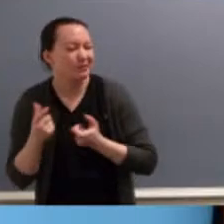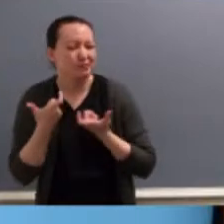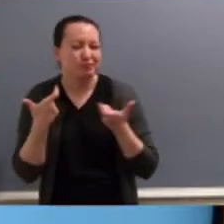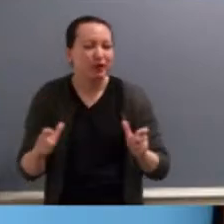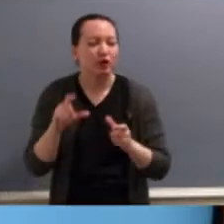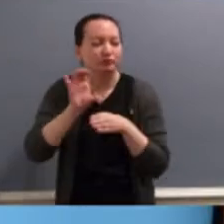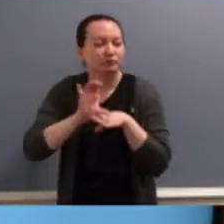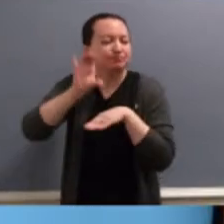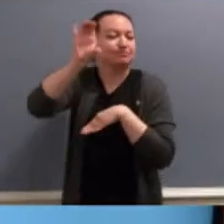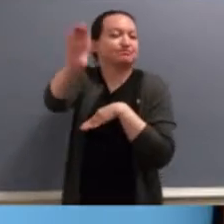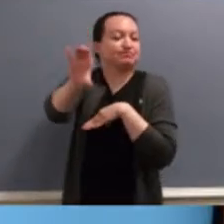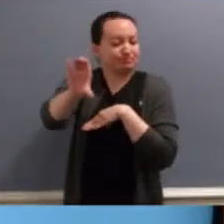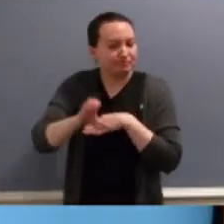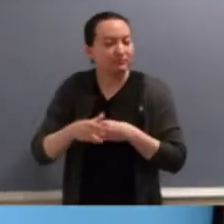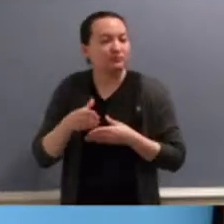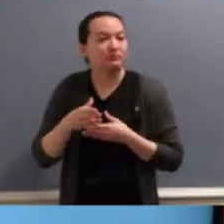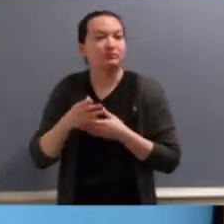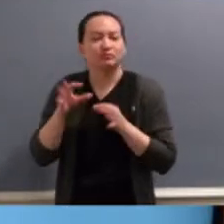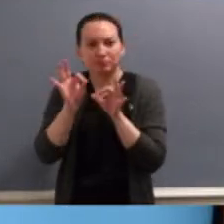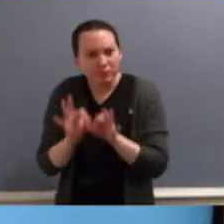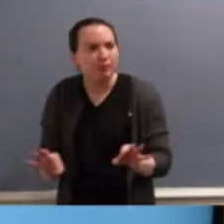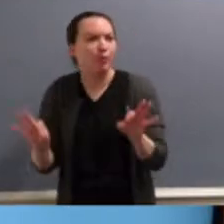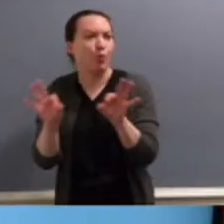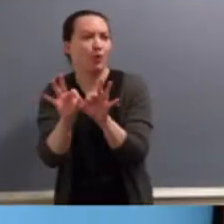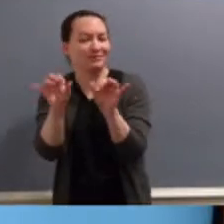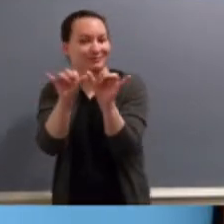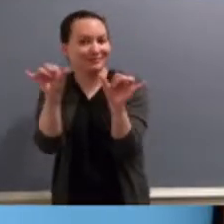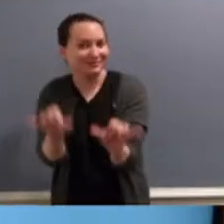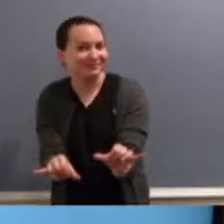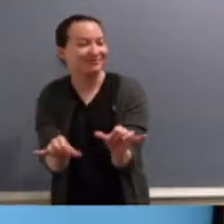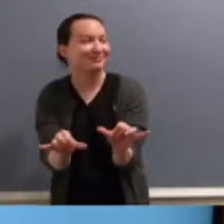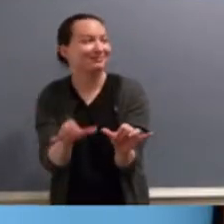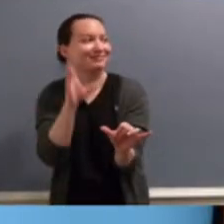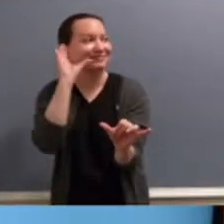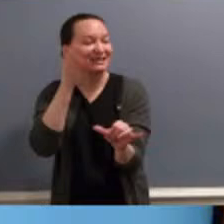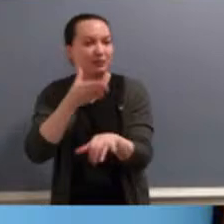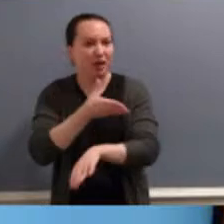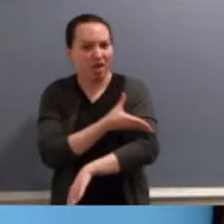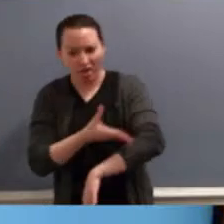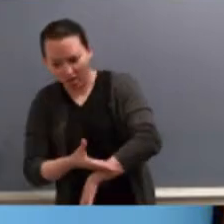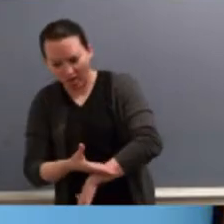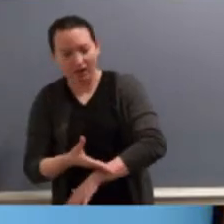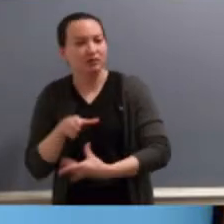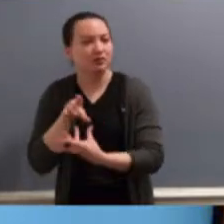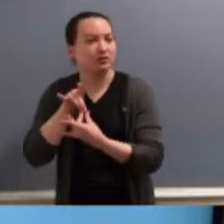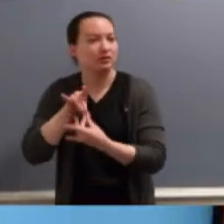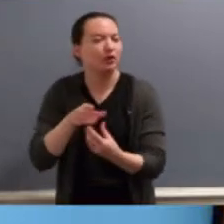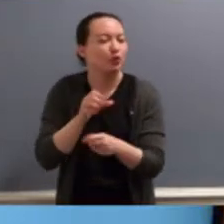investments in some of our most critical systems that that guide the work of many of our county